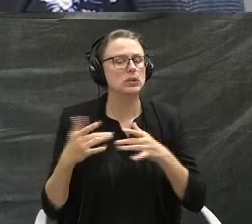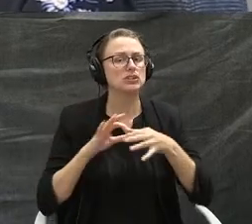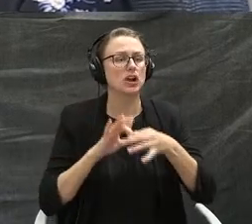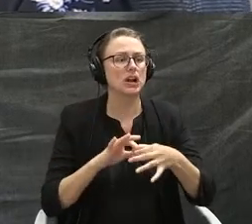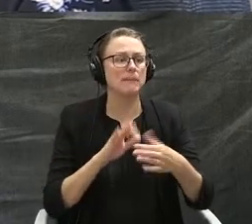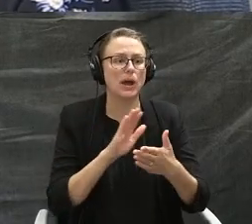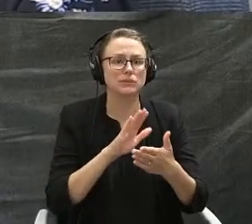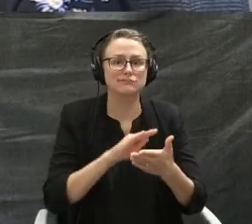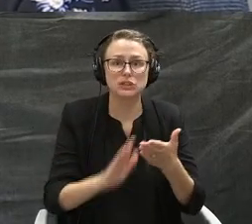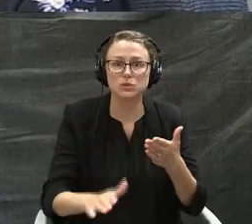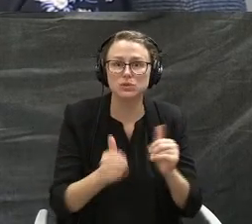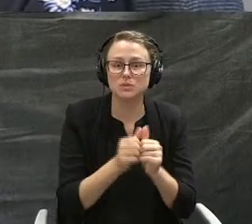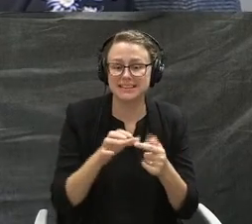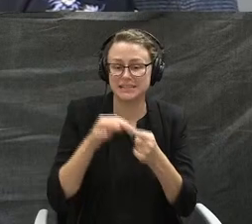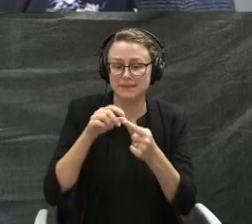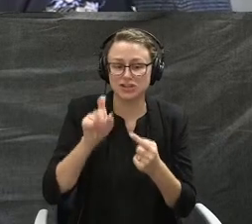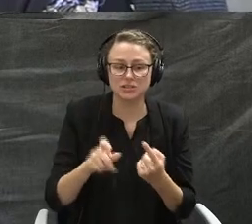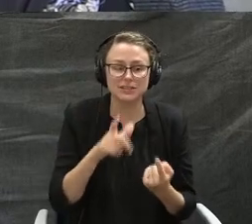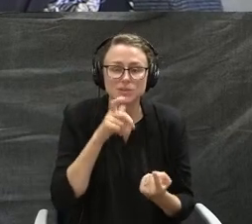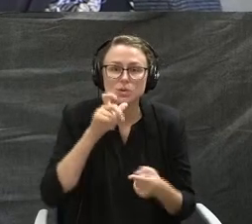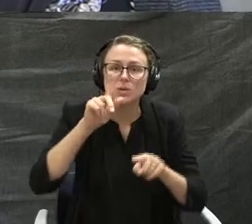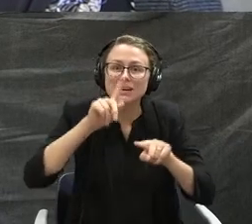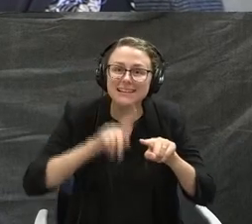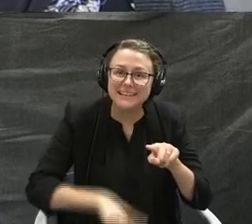who may not be able to adhere to social distancing rules.